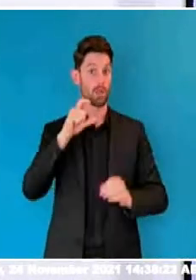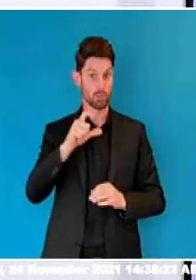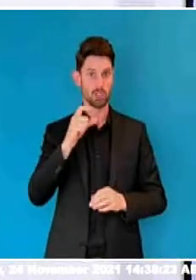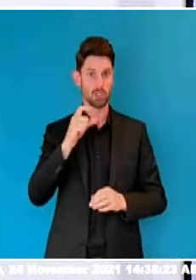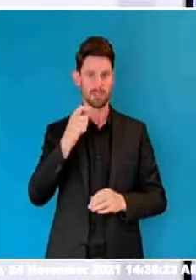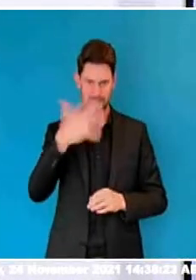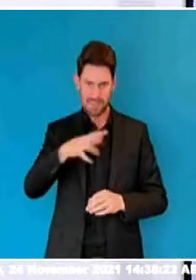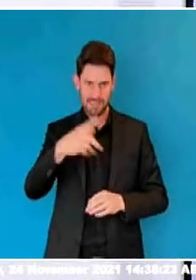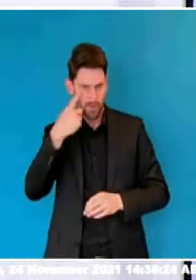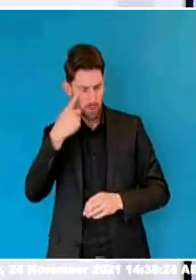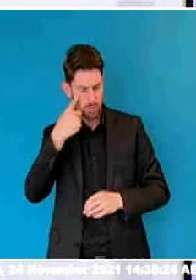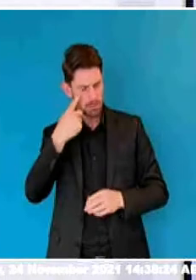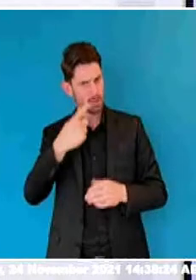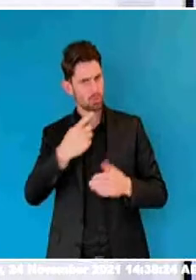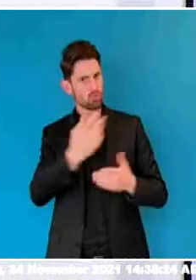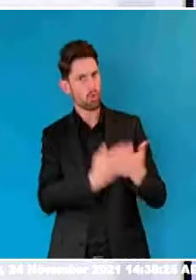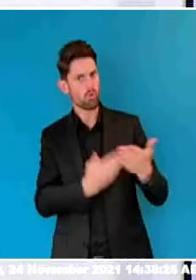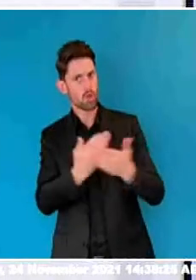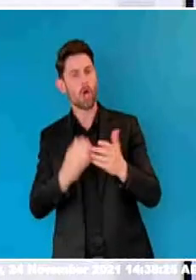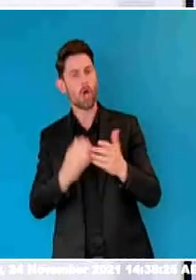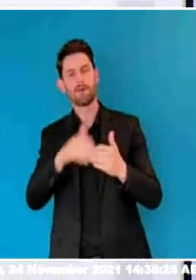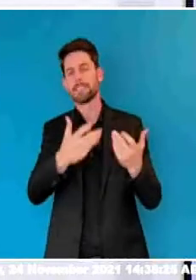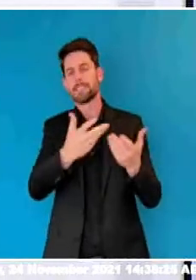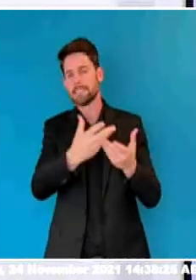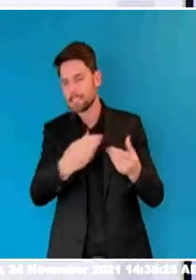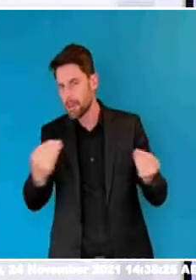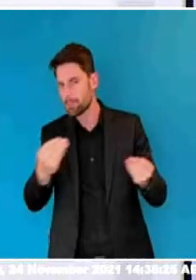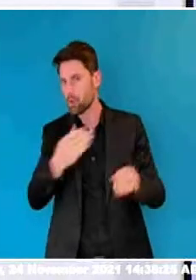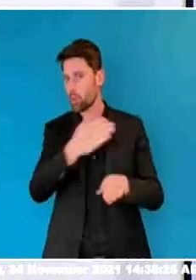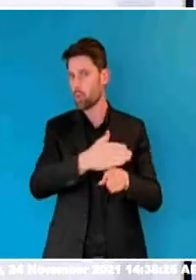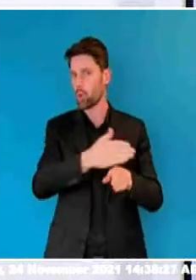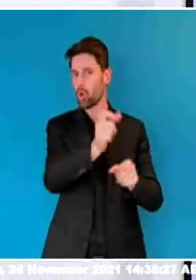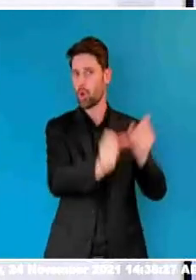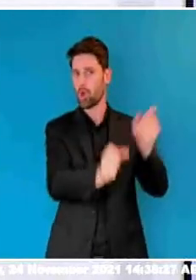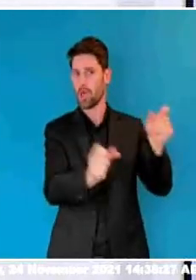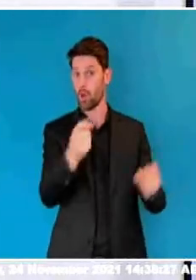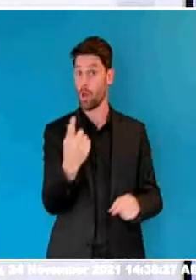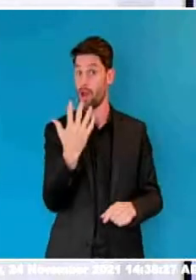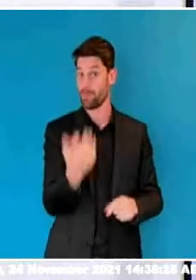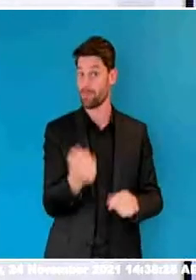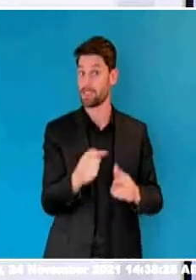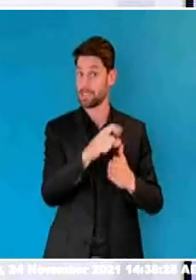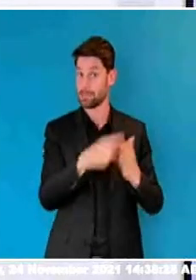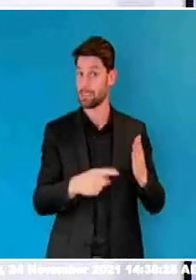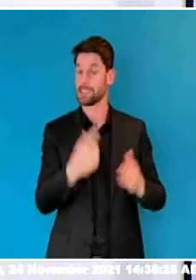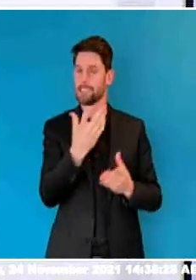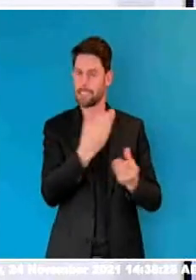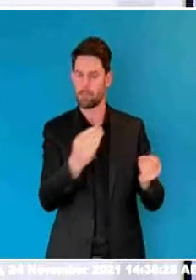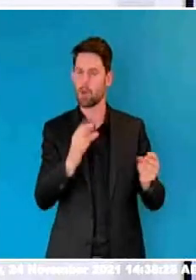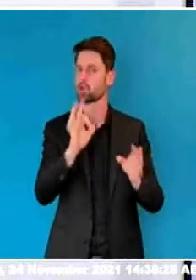workers with disability, not everybody, but some workers with disability require